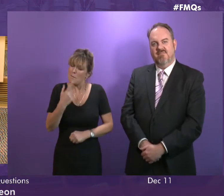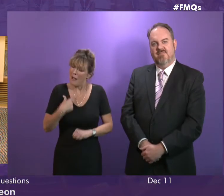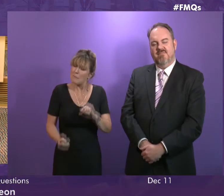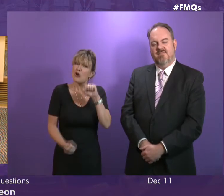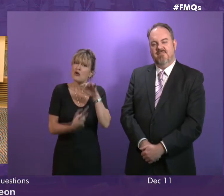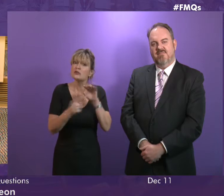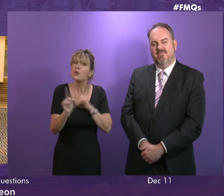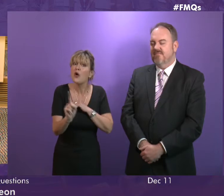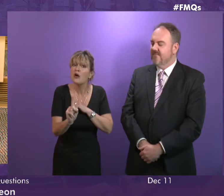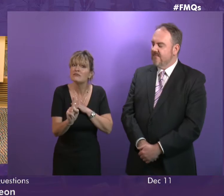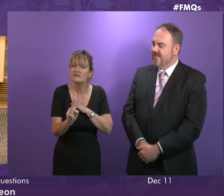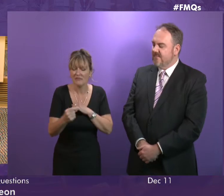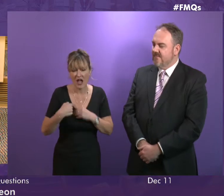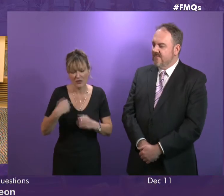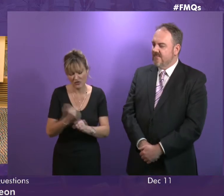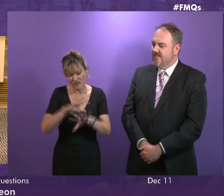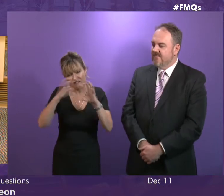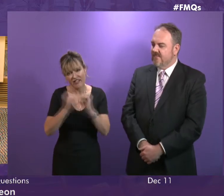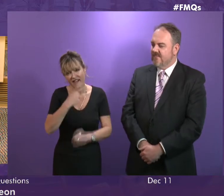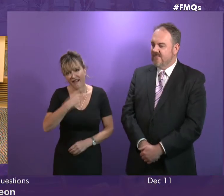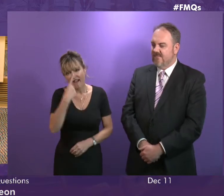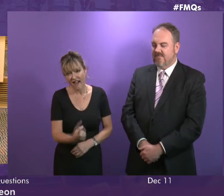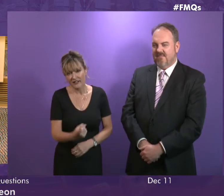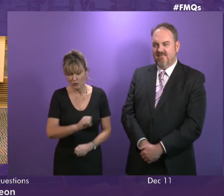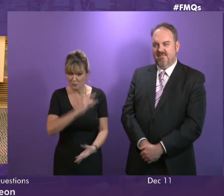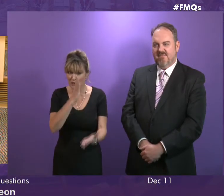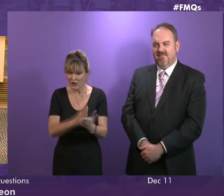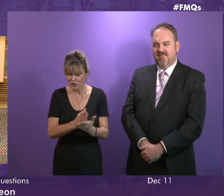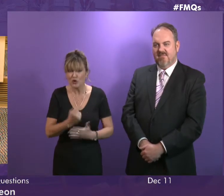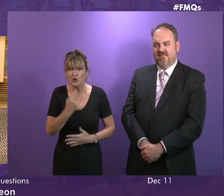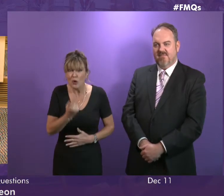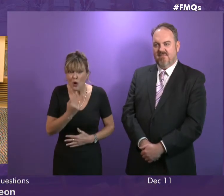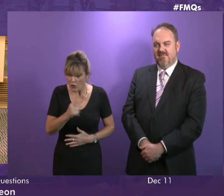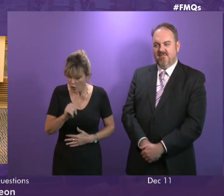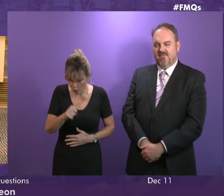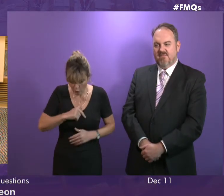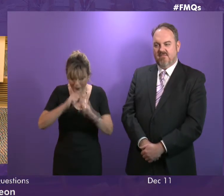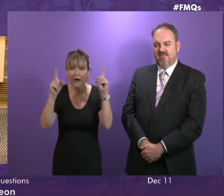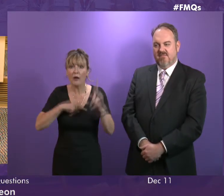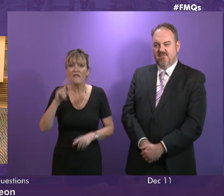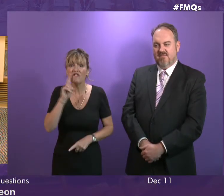I do everything that I can to ensure that we do not wake up on Friday morning to a Boris